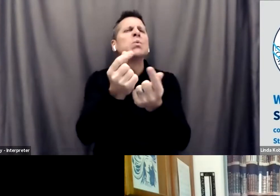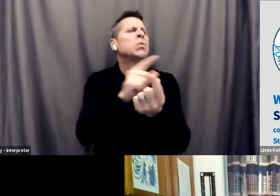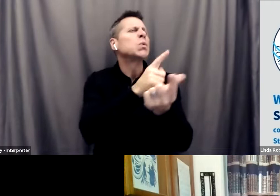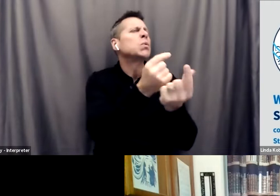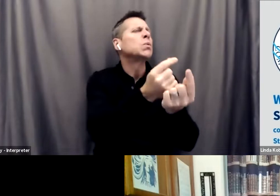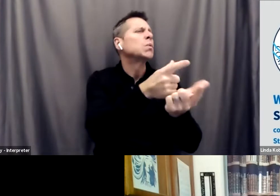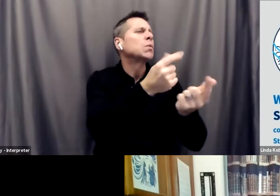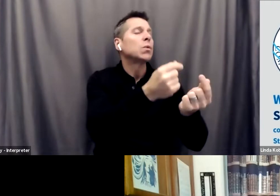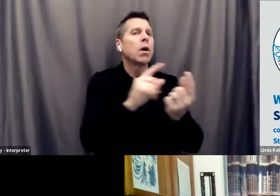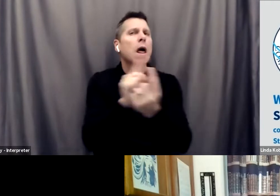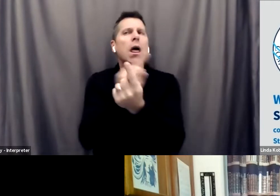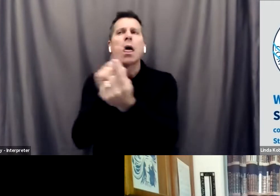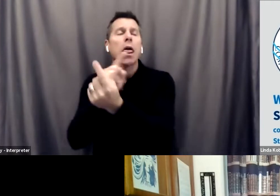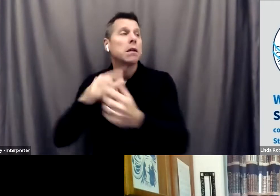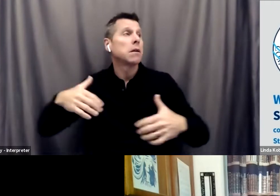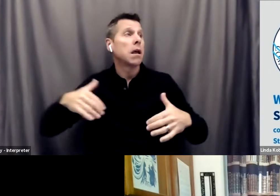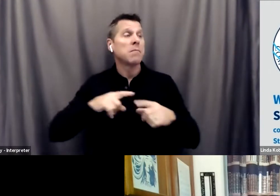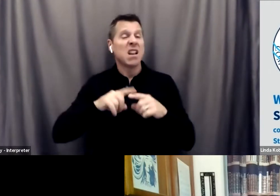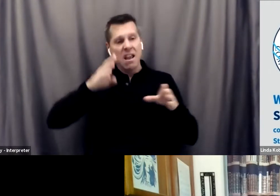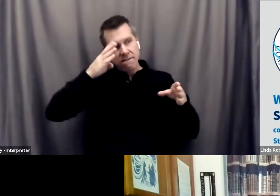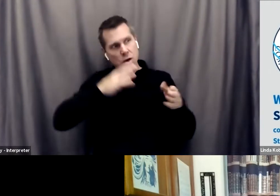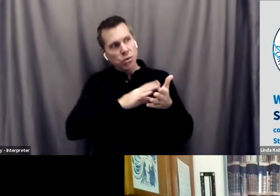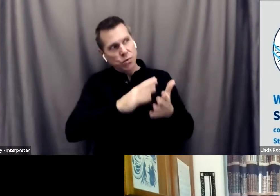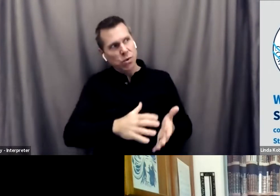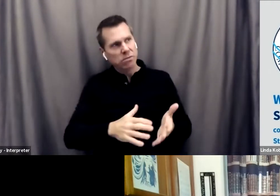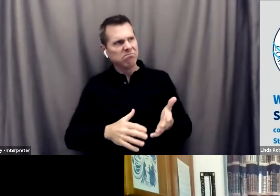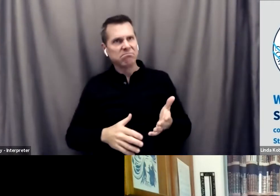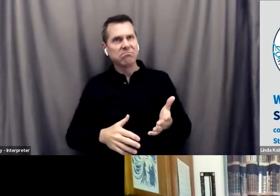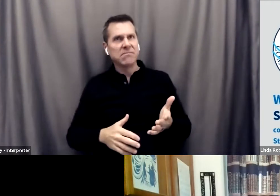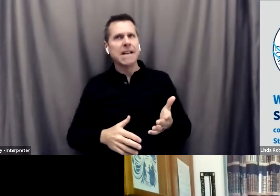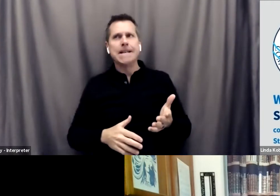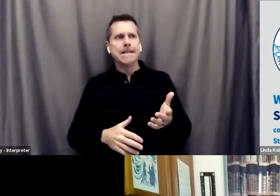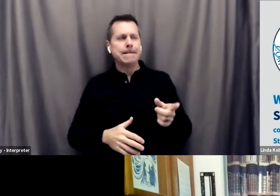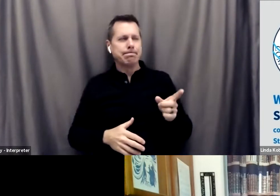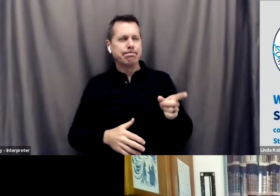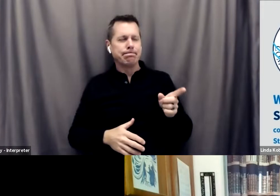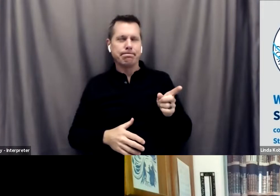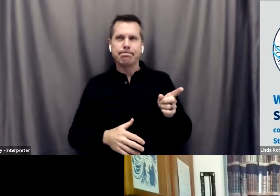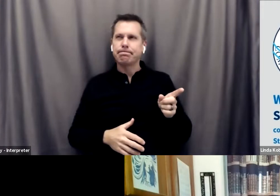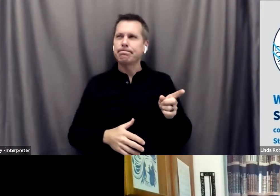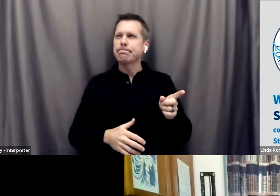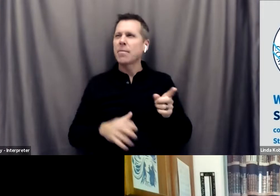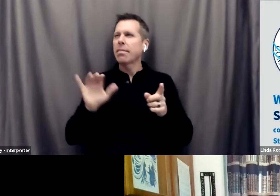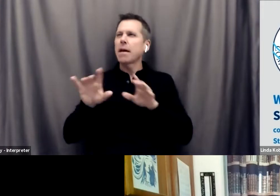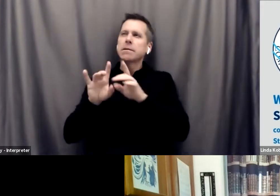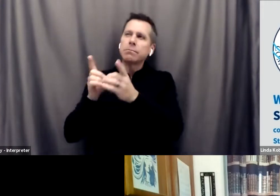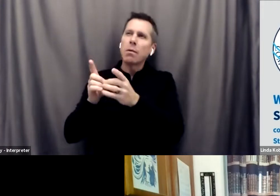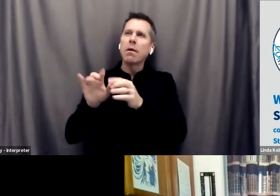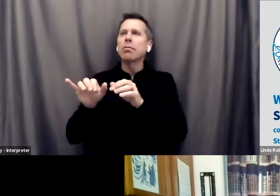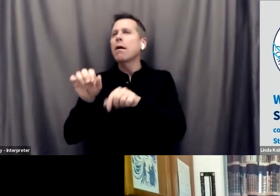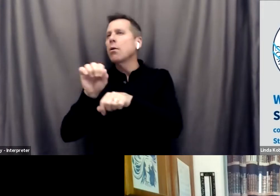But if we're focused on a student, I think we need to know what each department does and how it works, or student success.